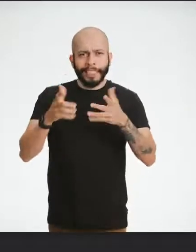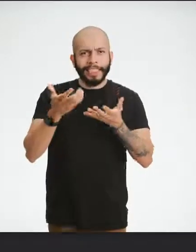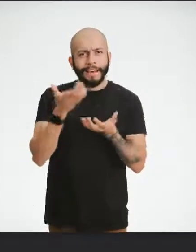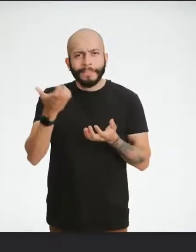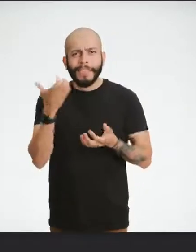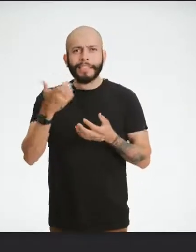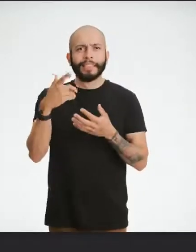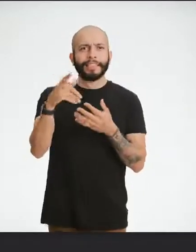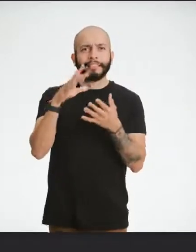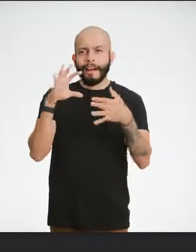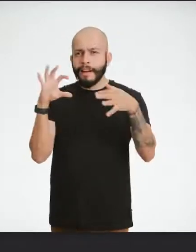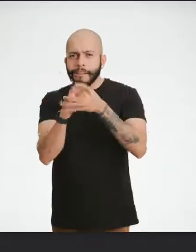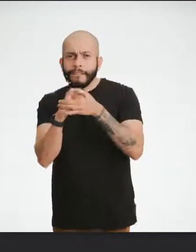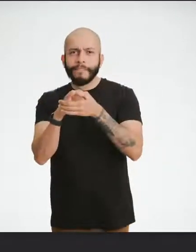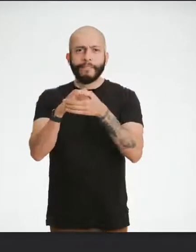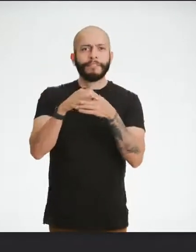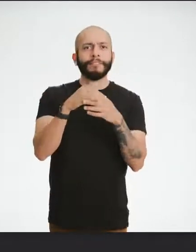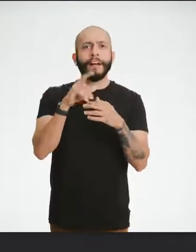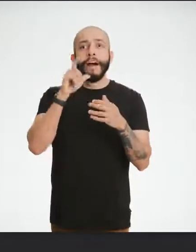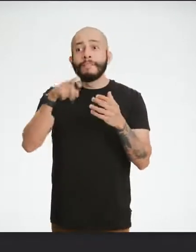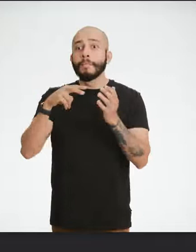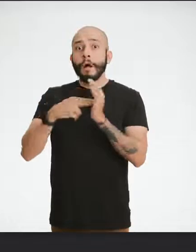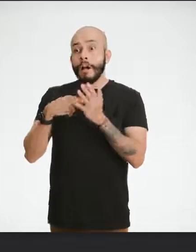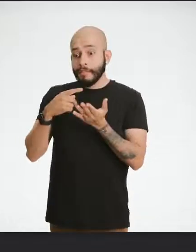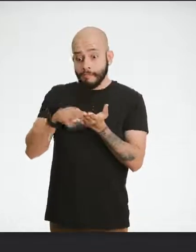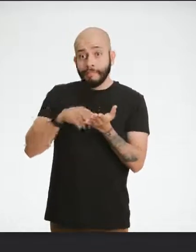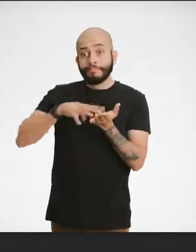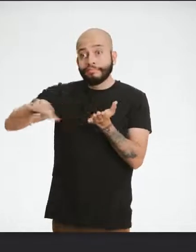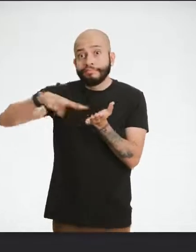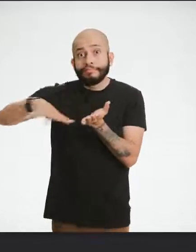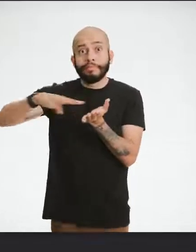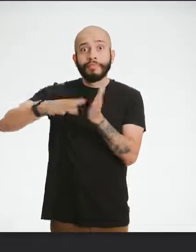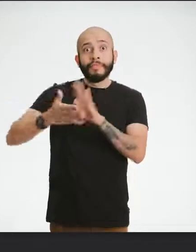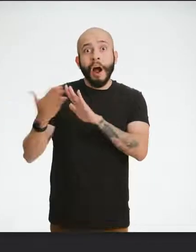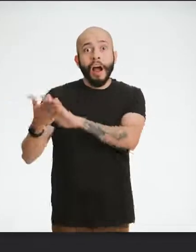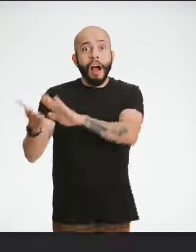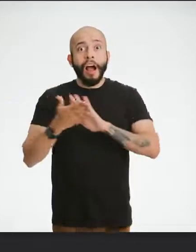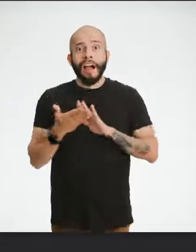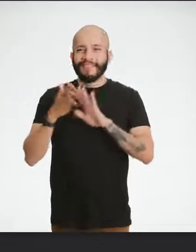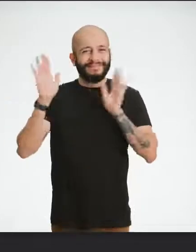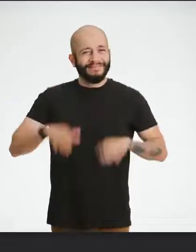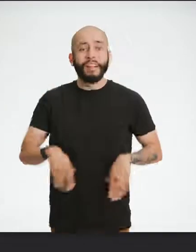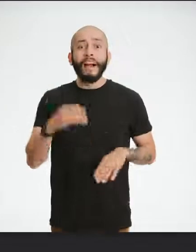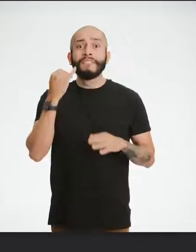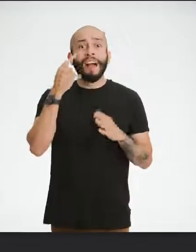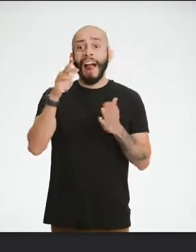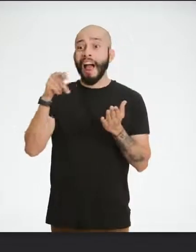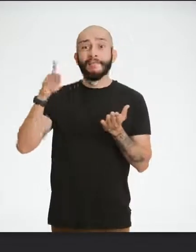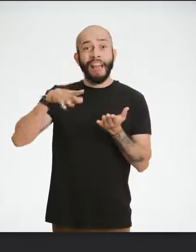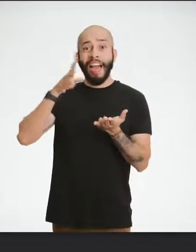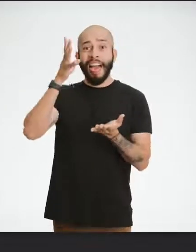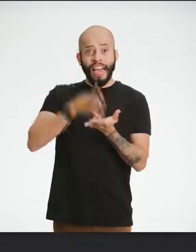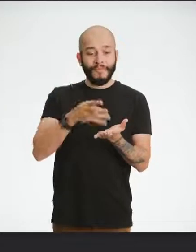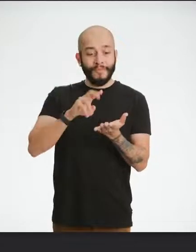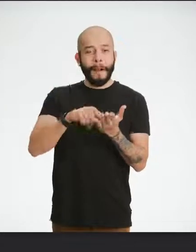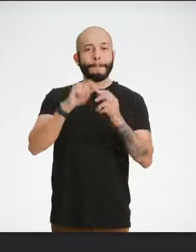for you, so your app doesn't even need to be running on the other device. In fact, if your app isn't installed, the user is automatically prompted to download